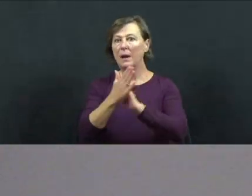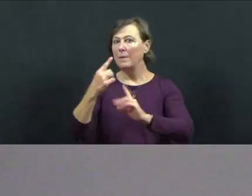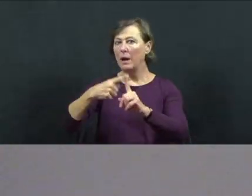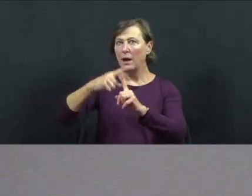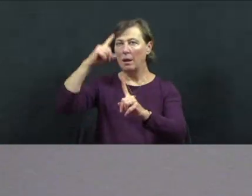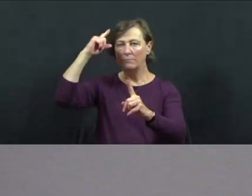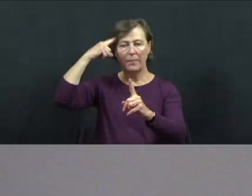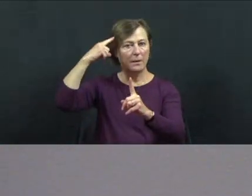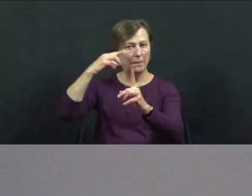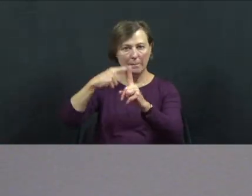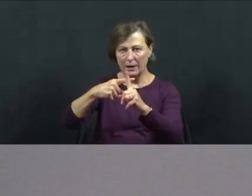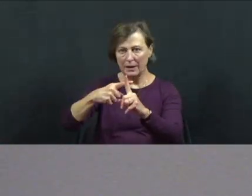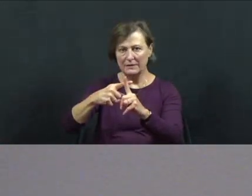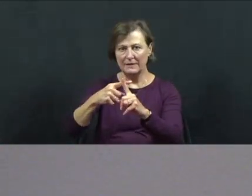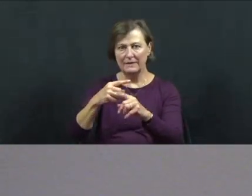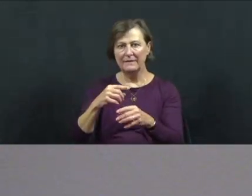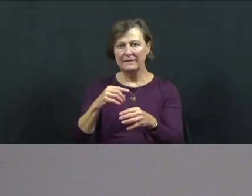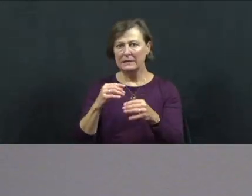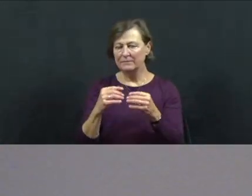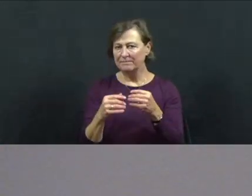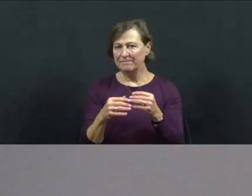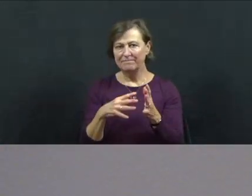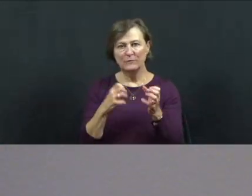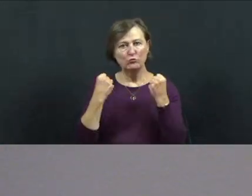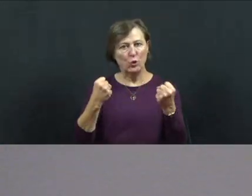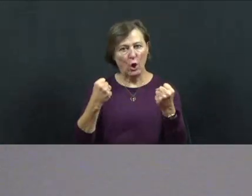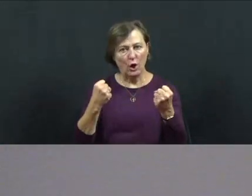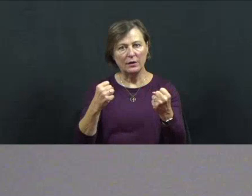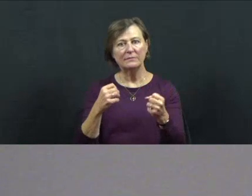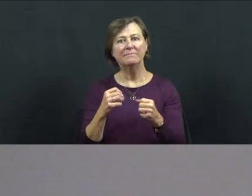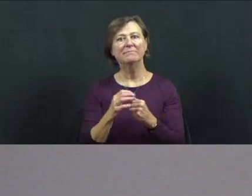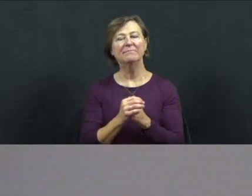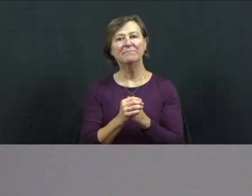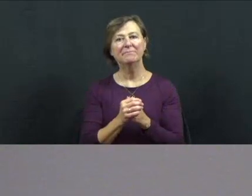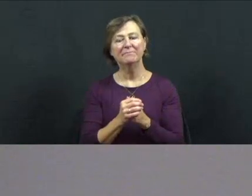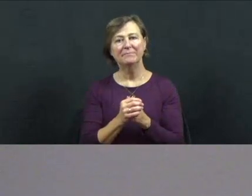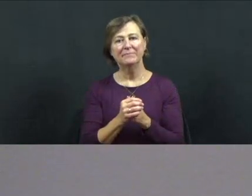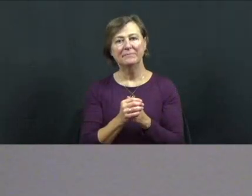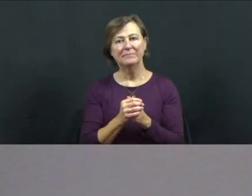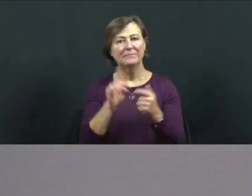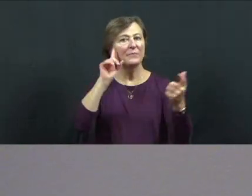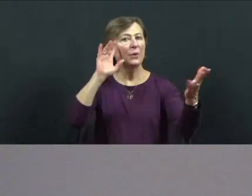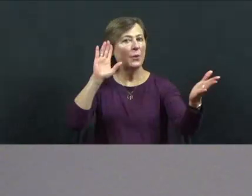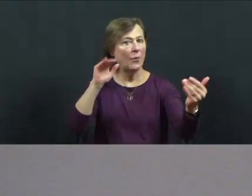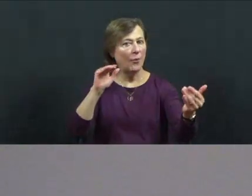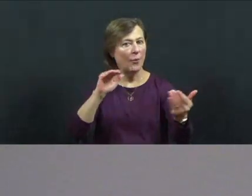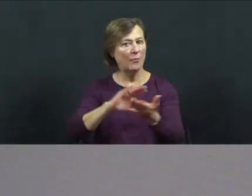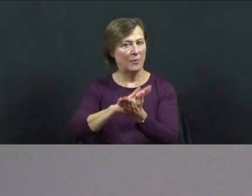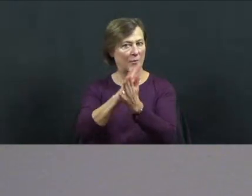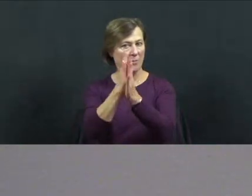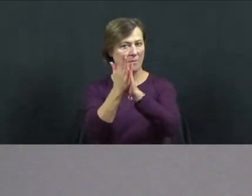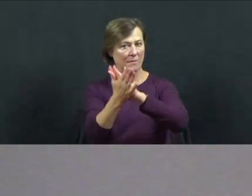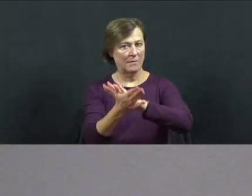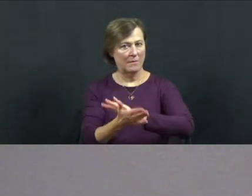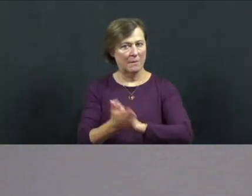resilient, and strong. When hope becomes part of our very